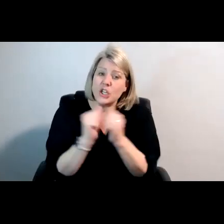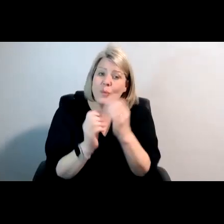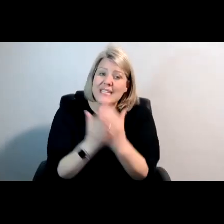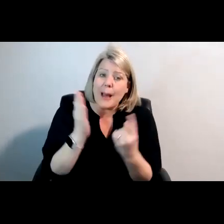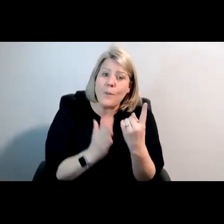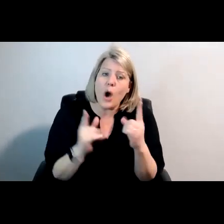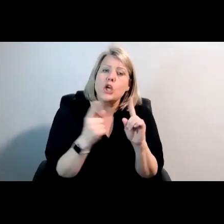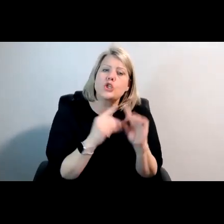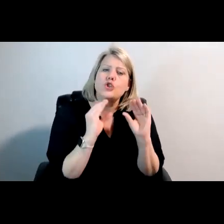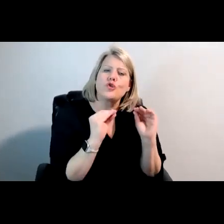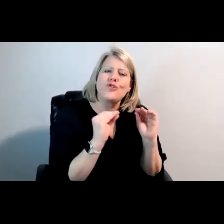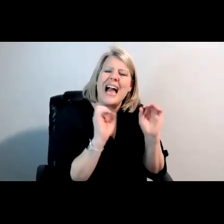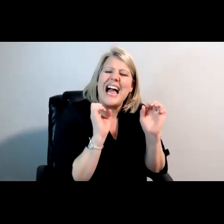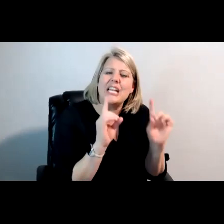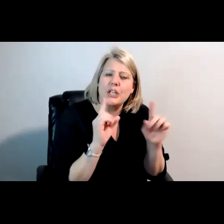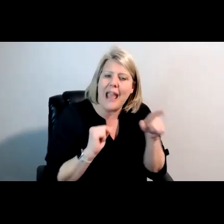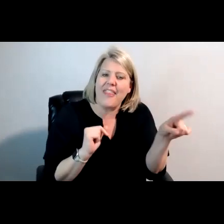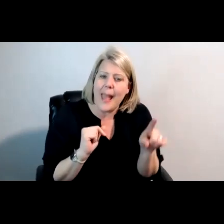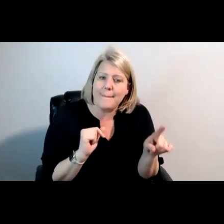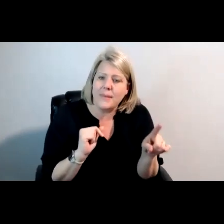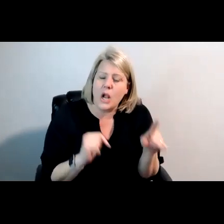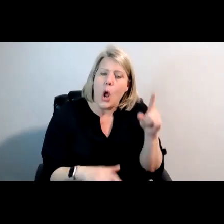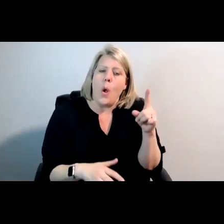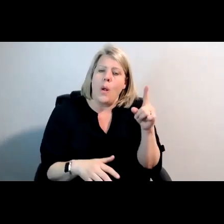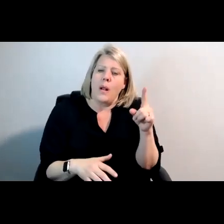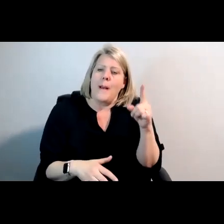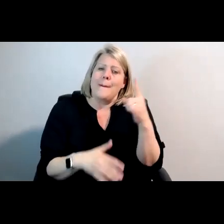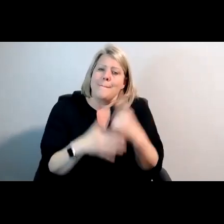that what we're really talking about here, it can go a long way.